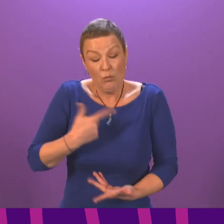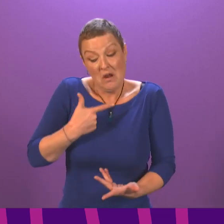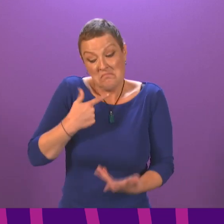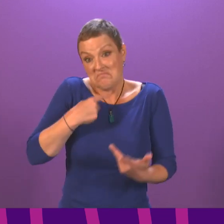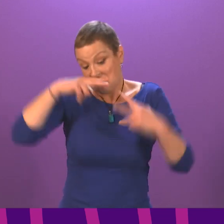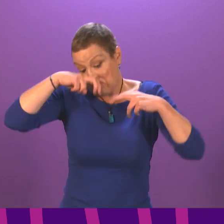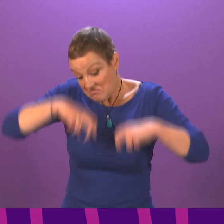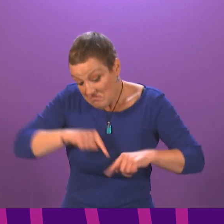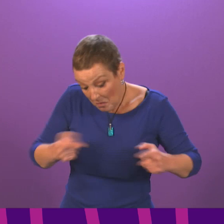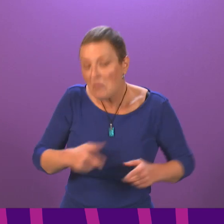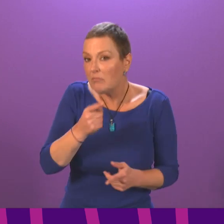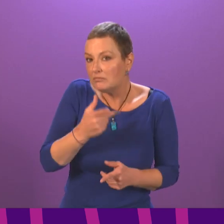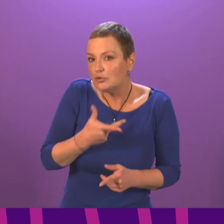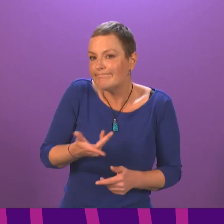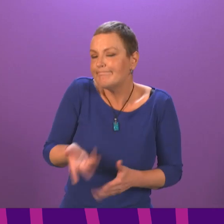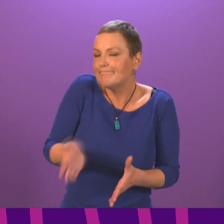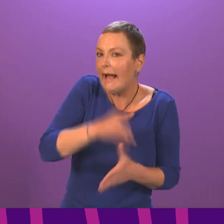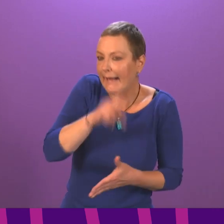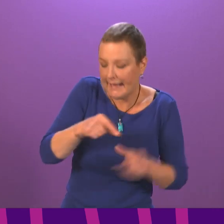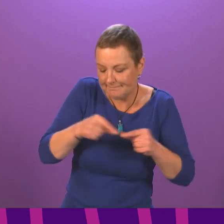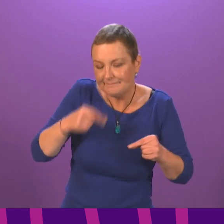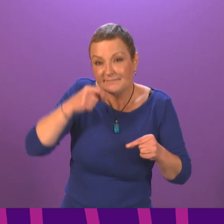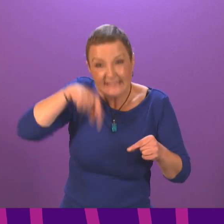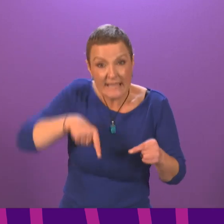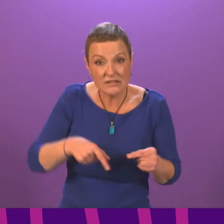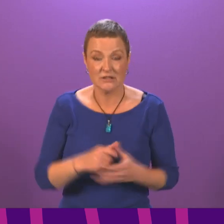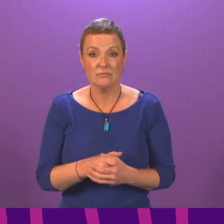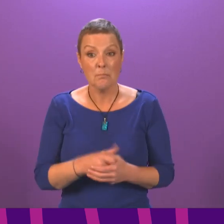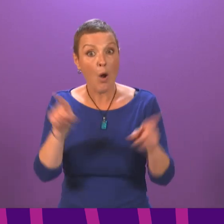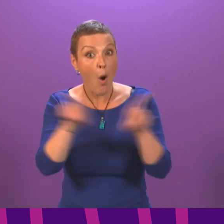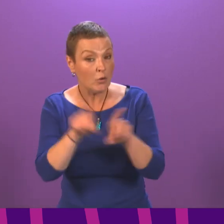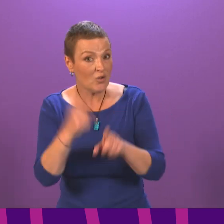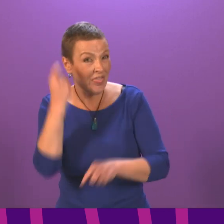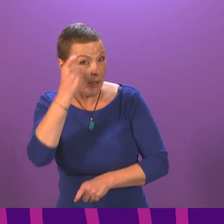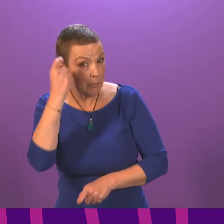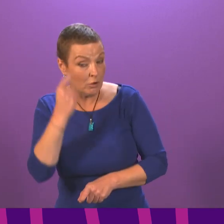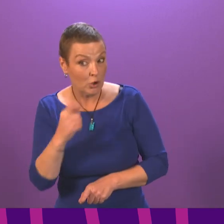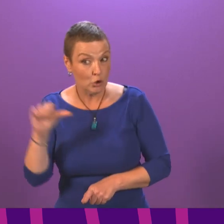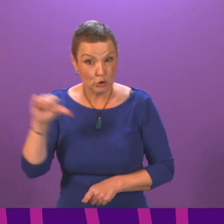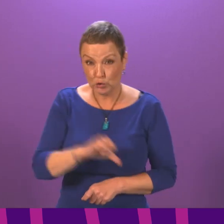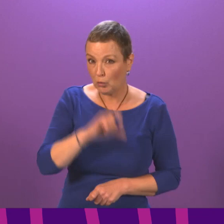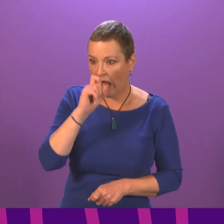in that regard and considering whether we will have a delayed or staggered return and